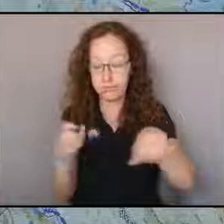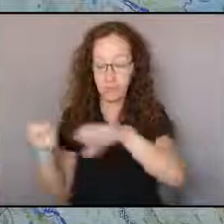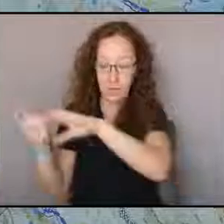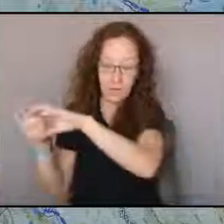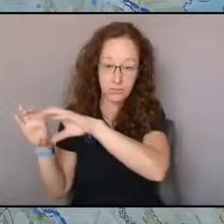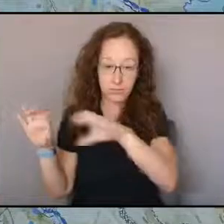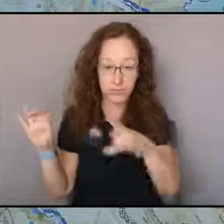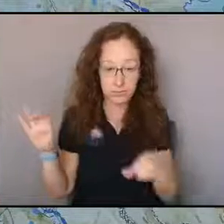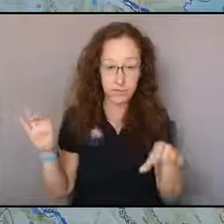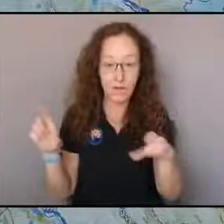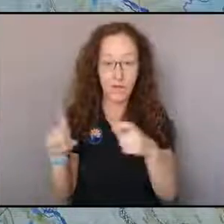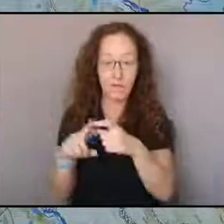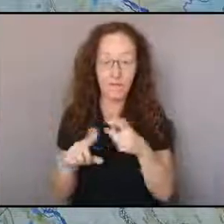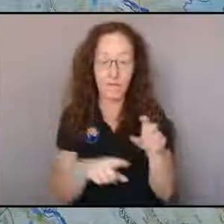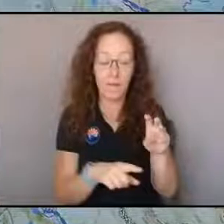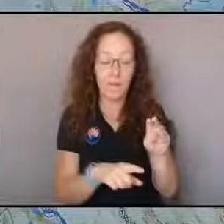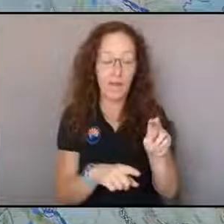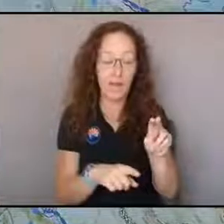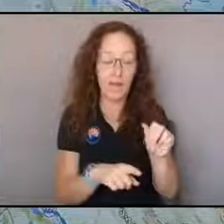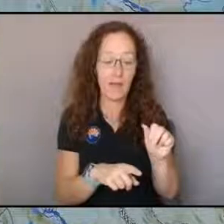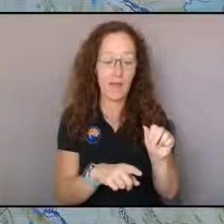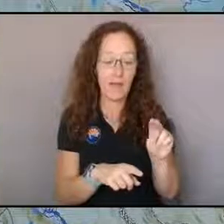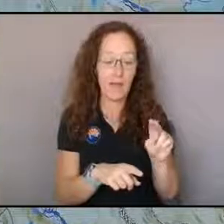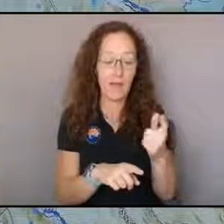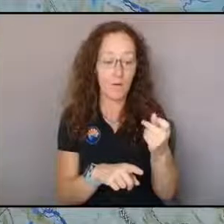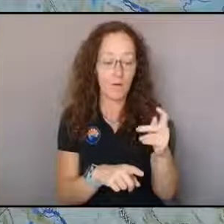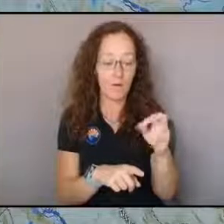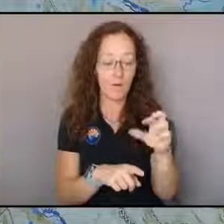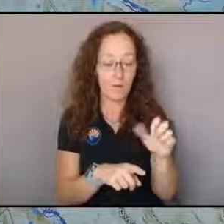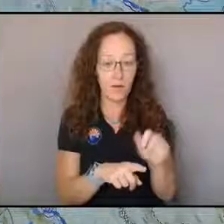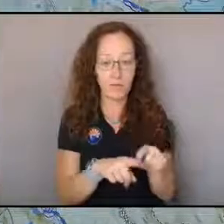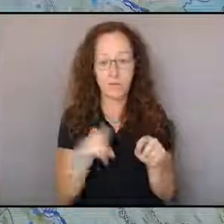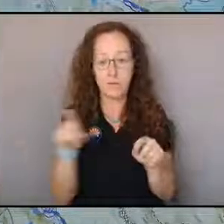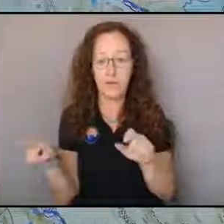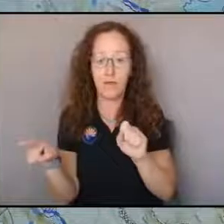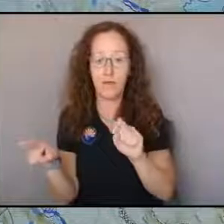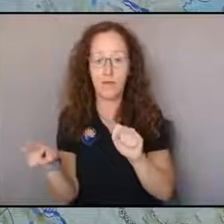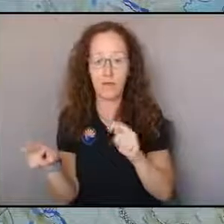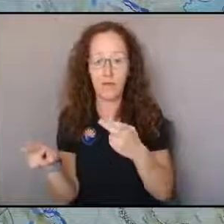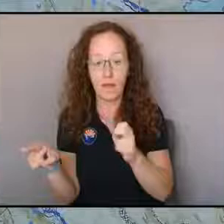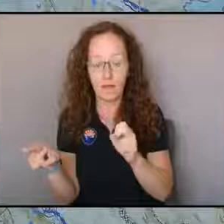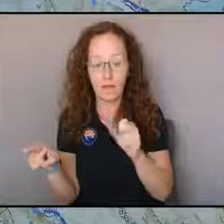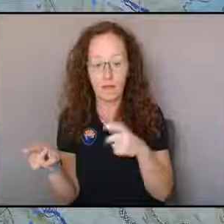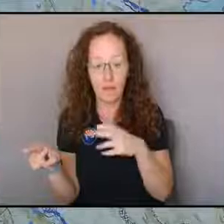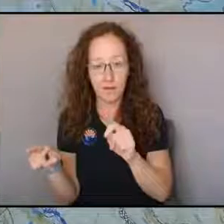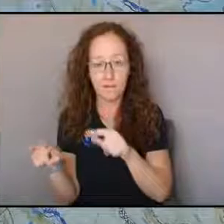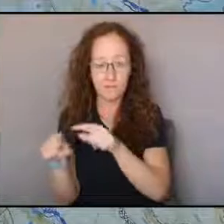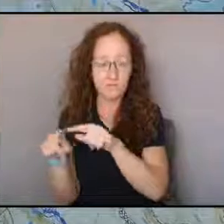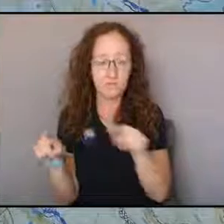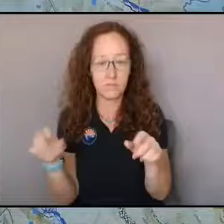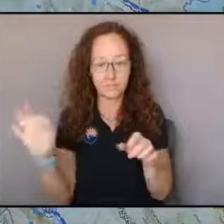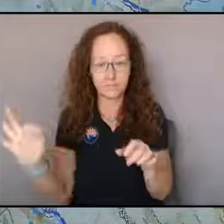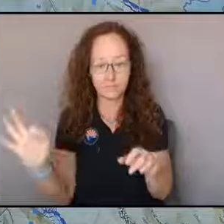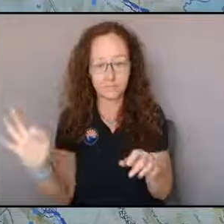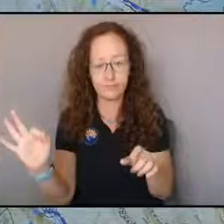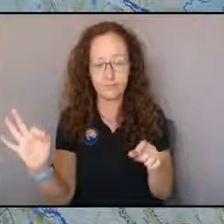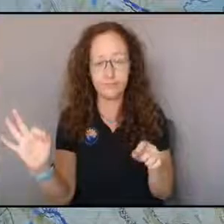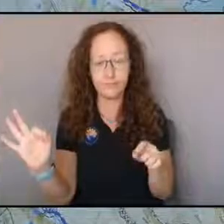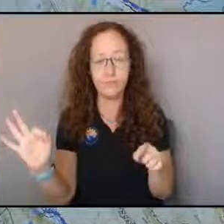THE DIRECT HANDLINE FROM ANGOSTURA TO THE SPOT, THERE ARE PIECES OF HEAT IDENTIFIED THIS MORNING NEAR THE EDGE.